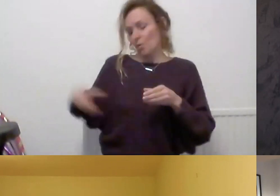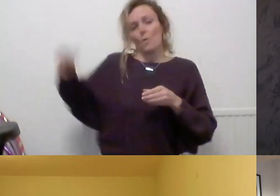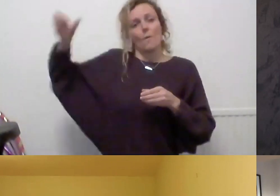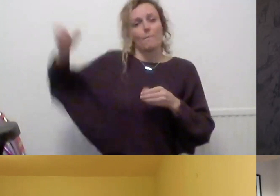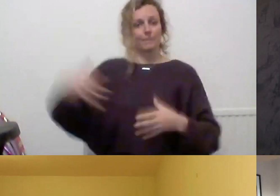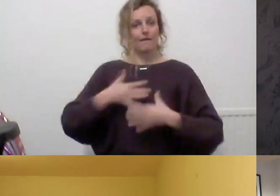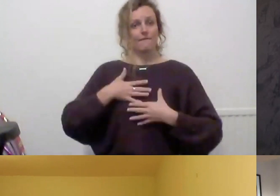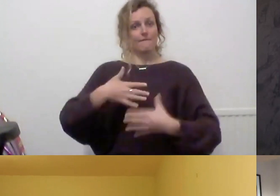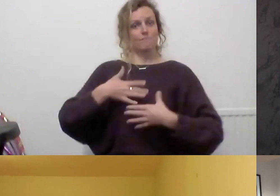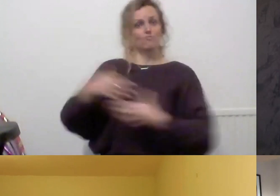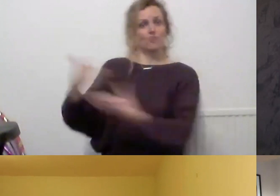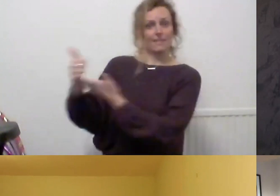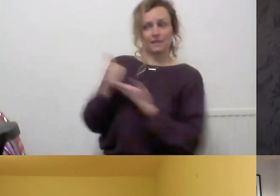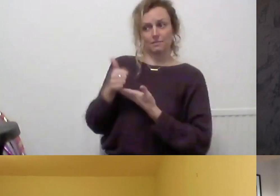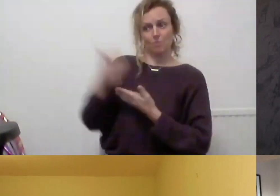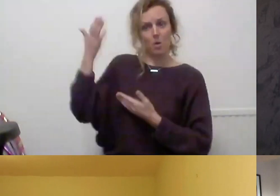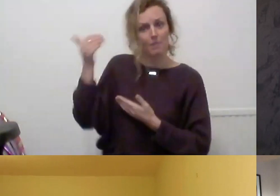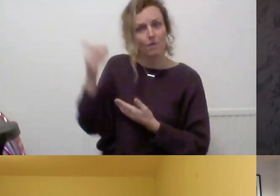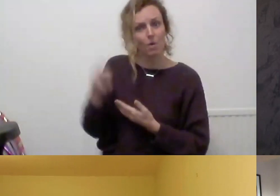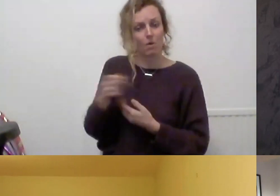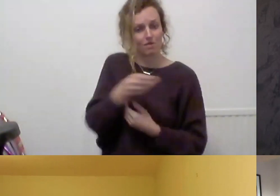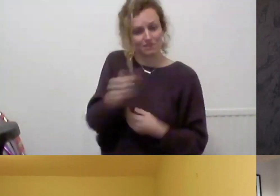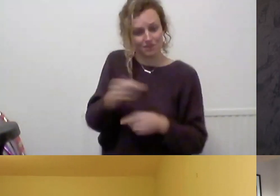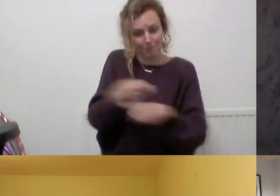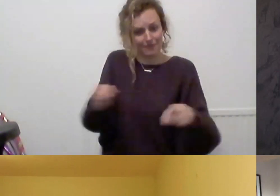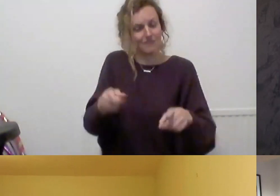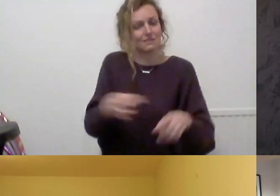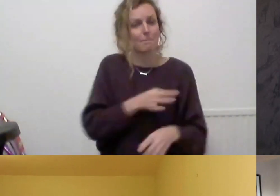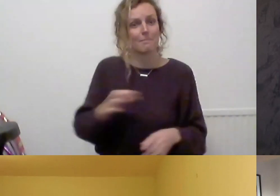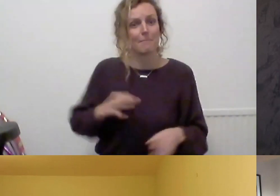having high pressure ventilation to try to keep yourself alive, to try to get the oxygen into the